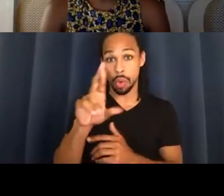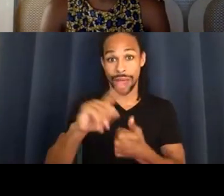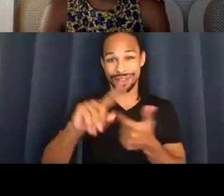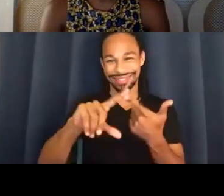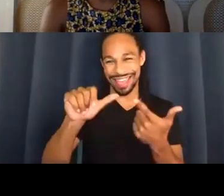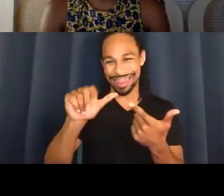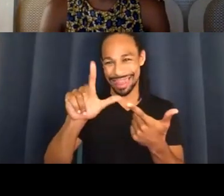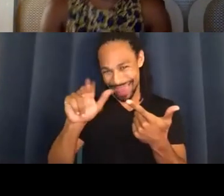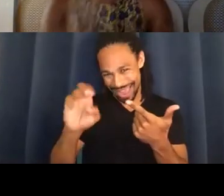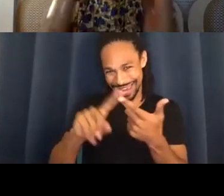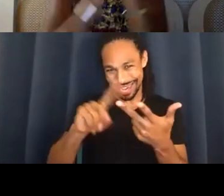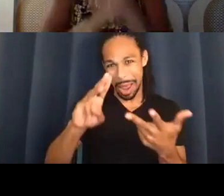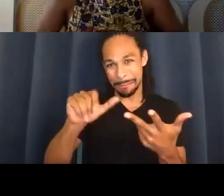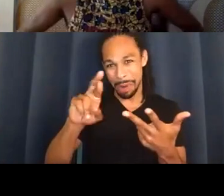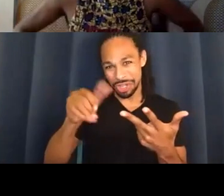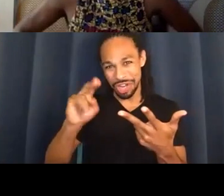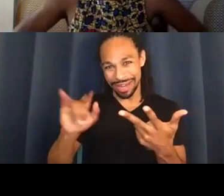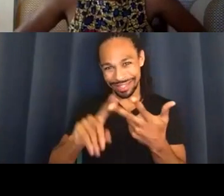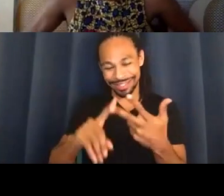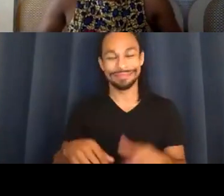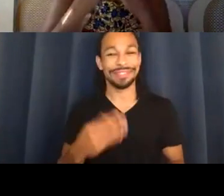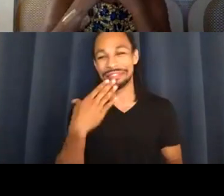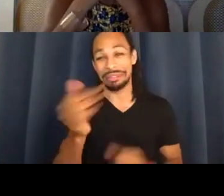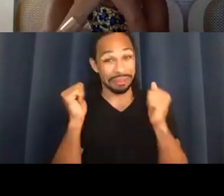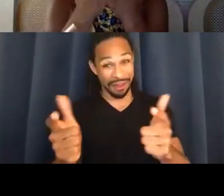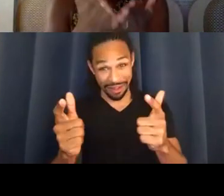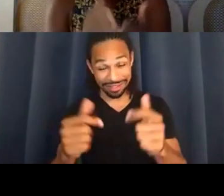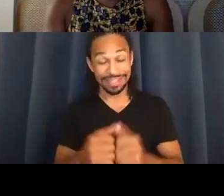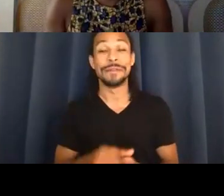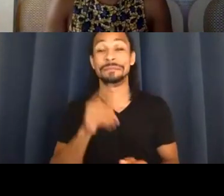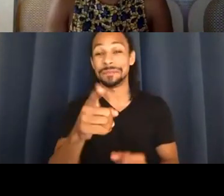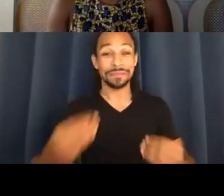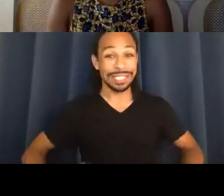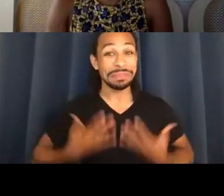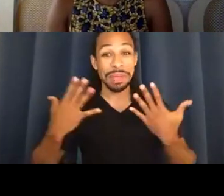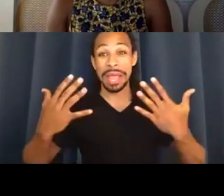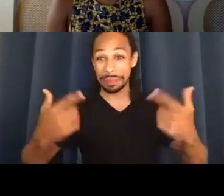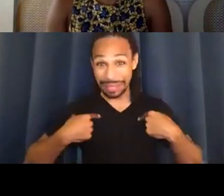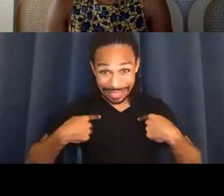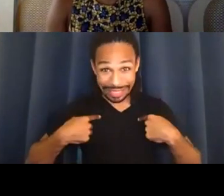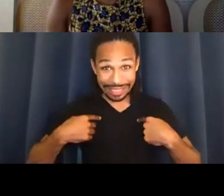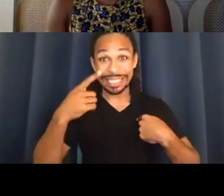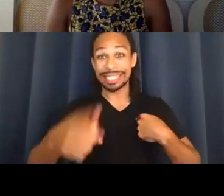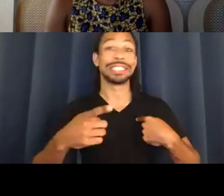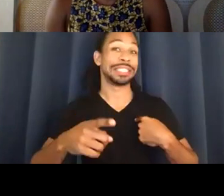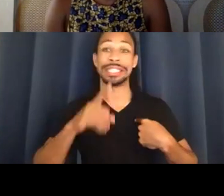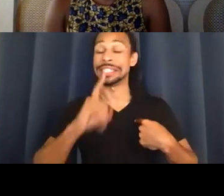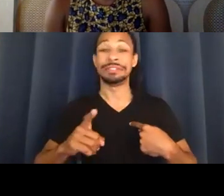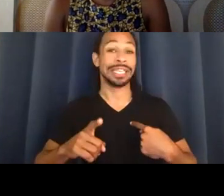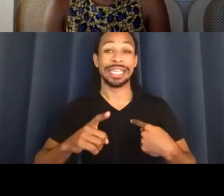Laura, Lane, Marjani. Thank you all. You have inspired me. You have invigorated me to keep